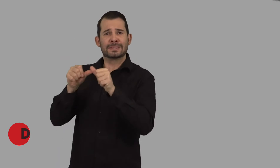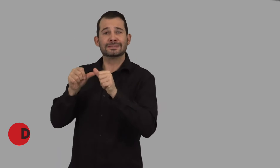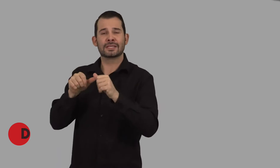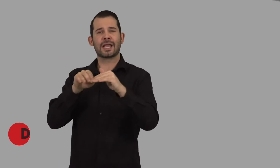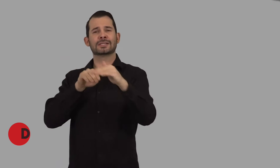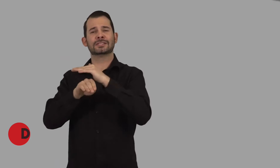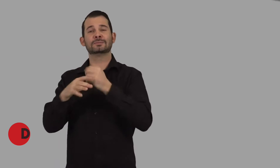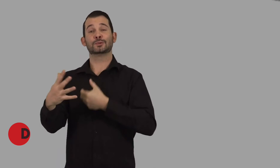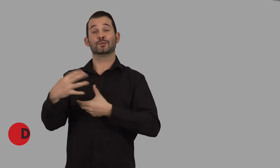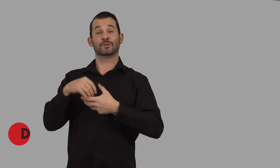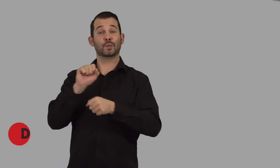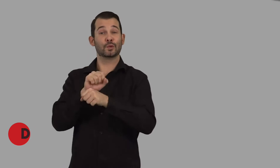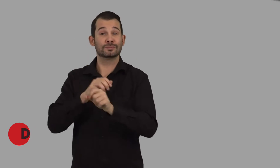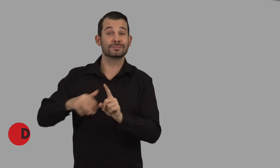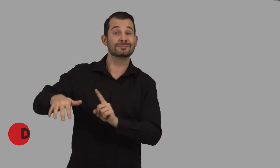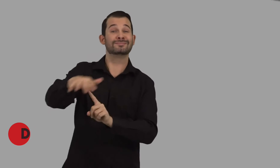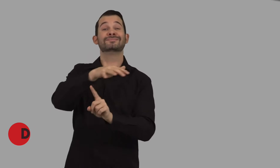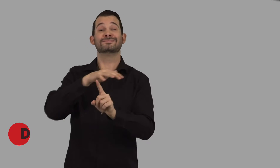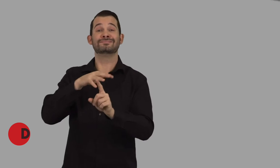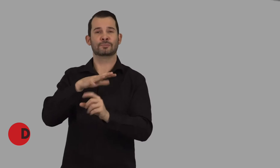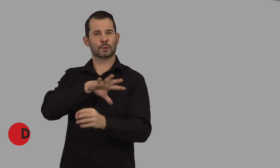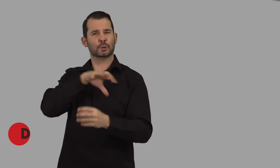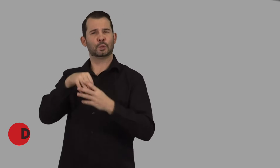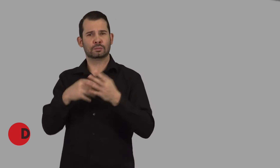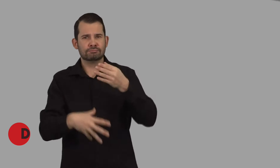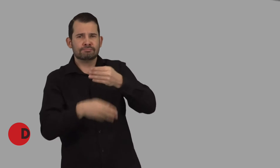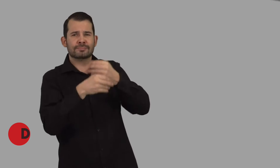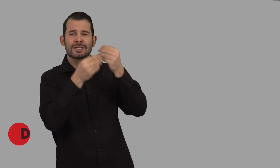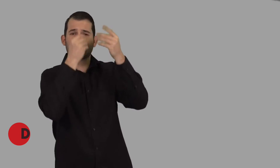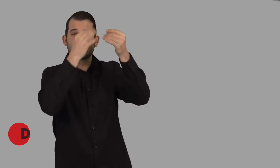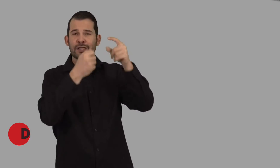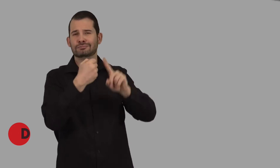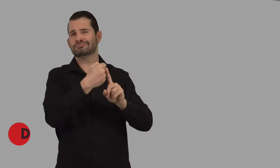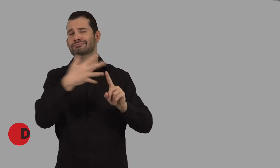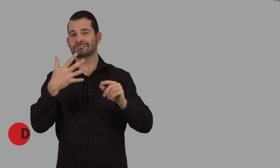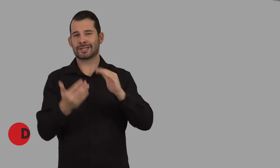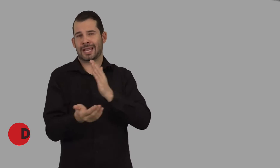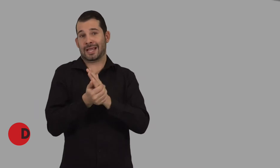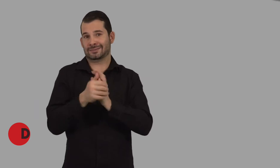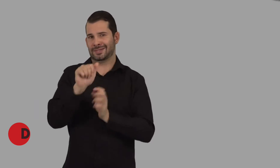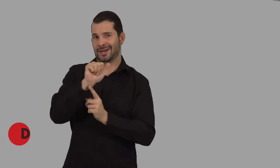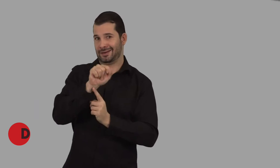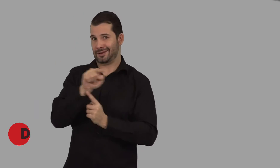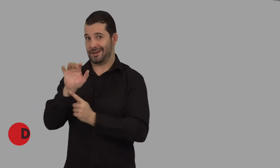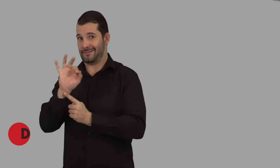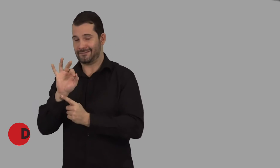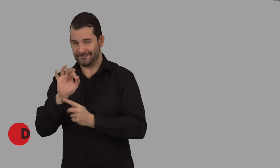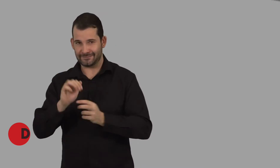and inclusive workplaces, and provides complementary information in Annexes (A through F).